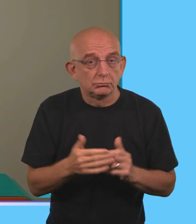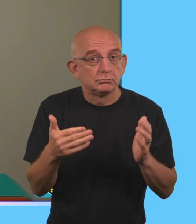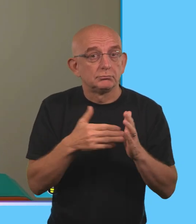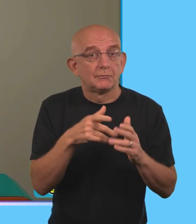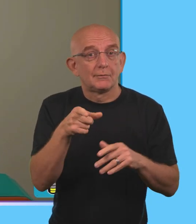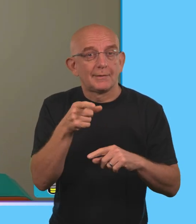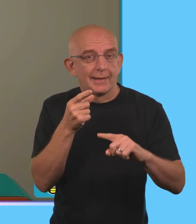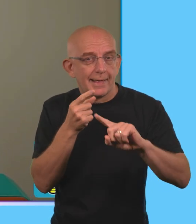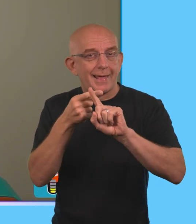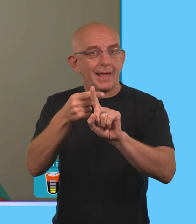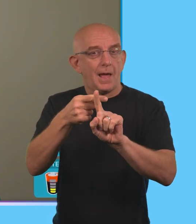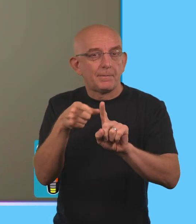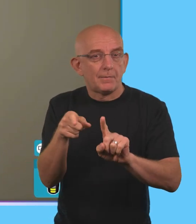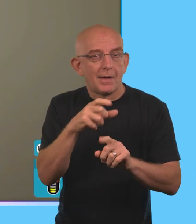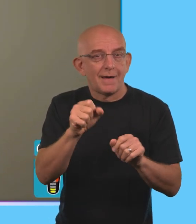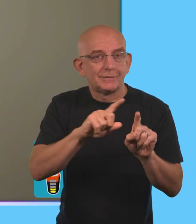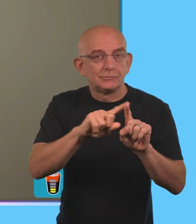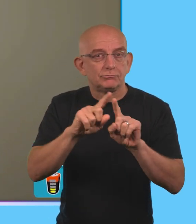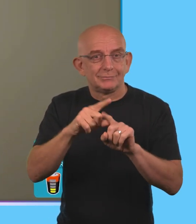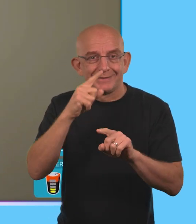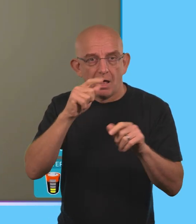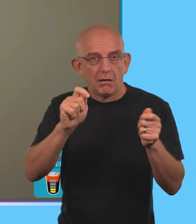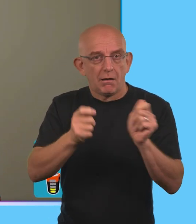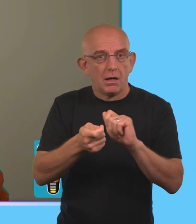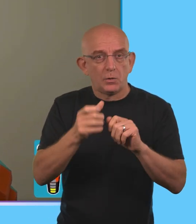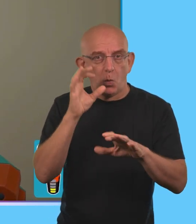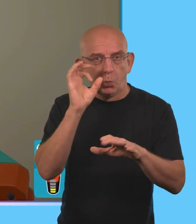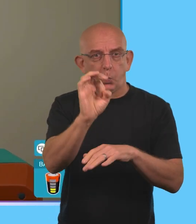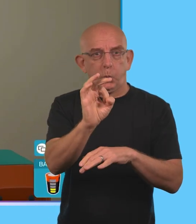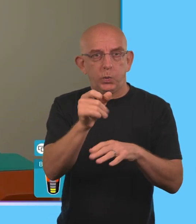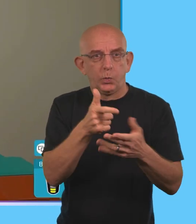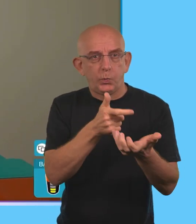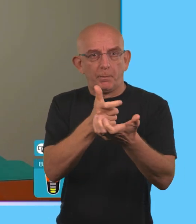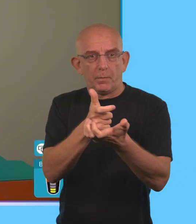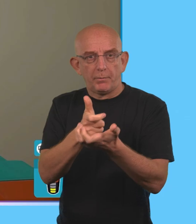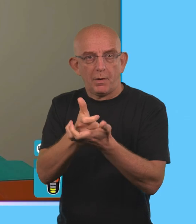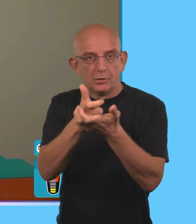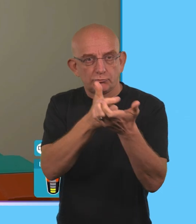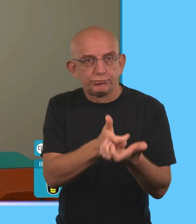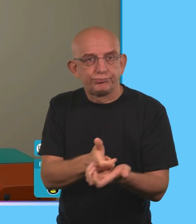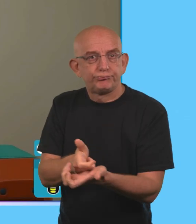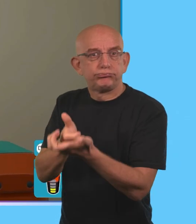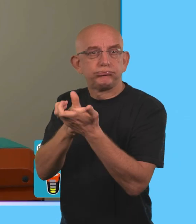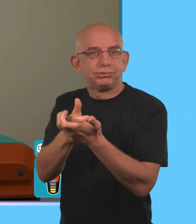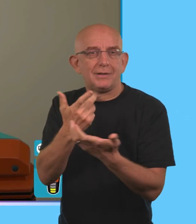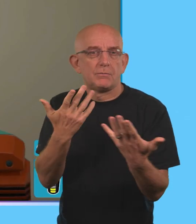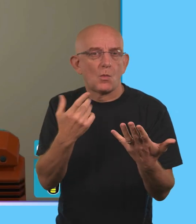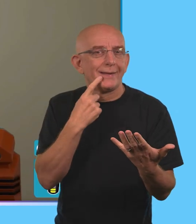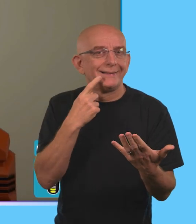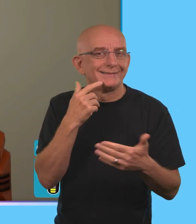You can also use AIM mode to keep the camera still while you move the spray tool, allowing you to paint details with ease.